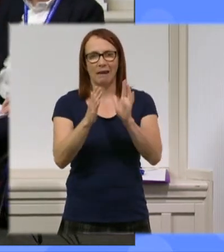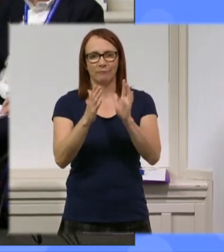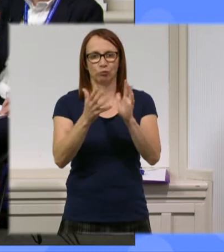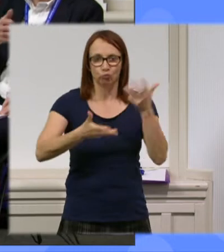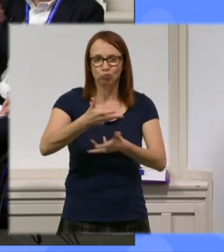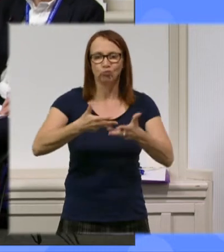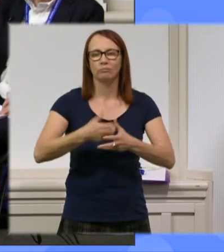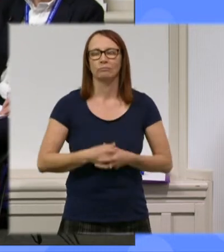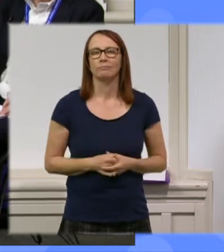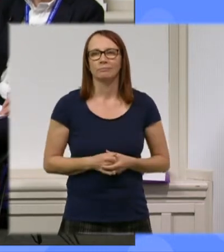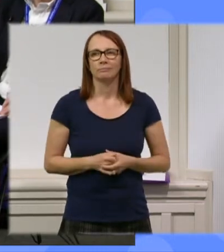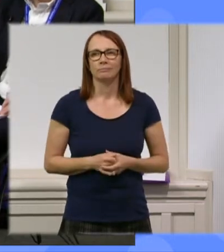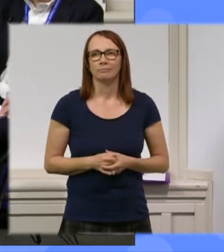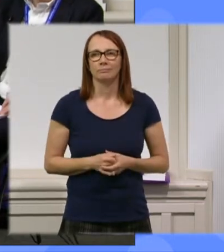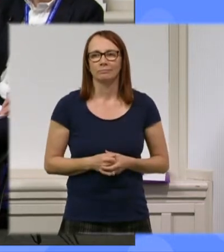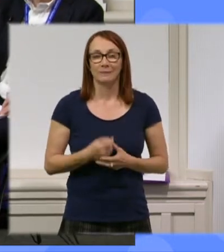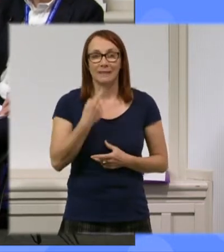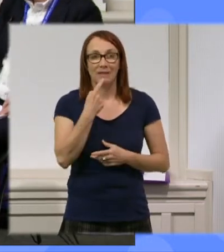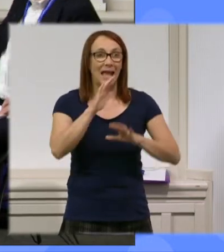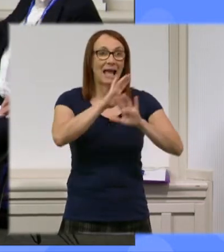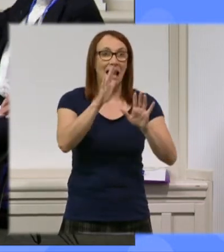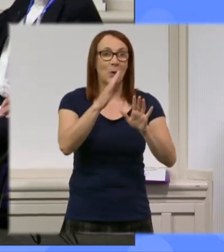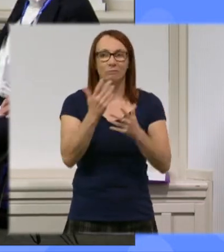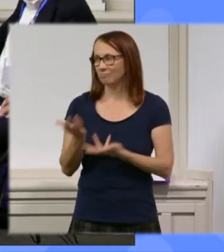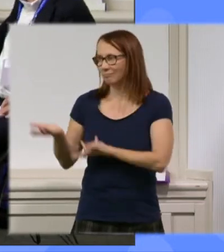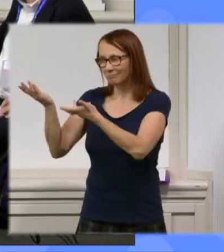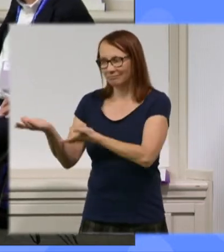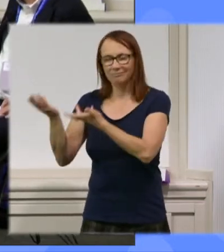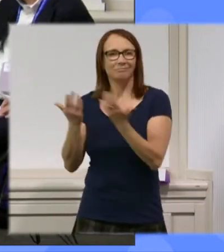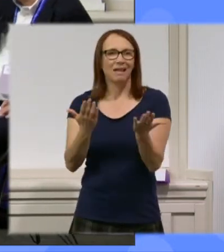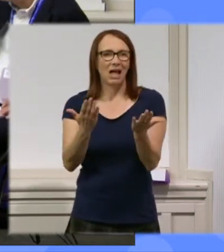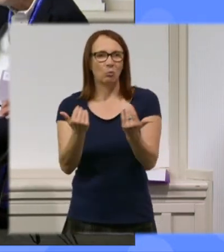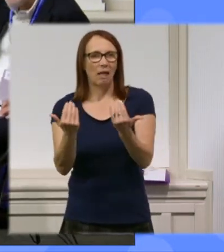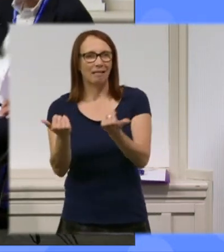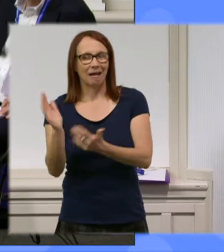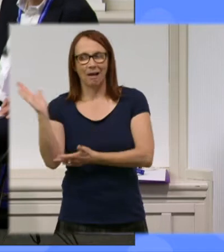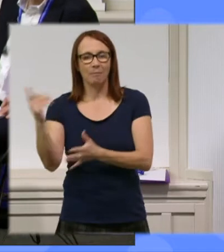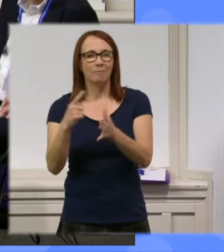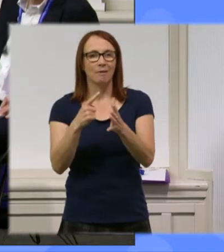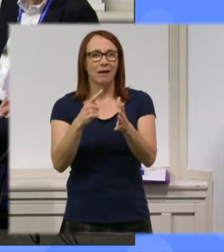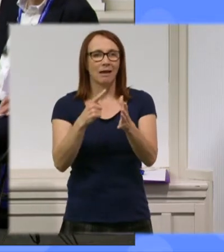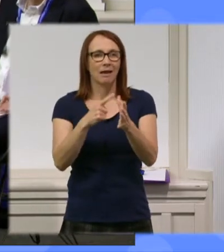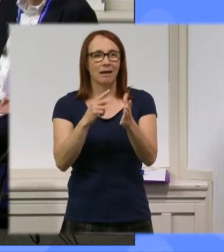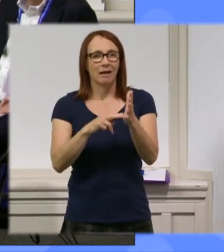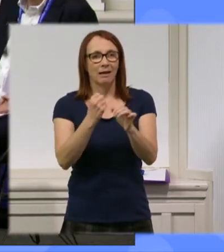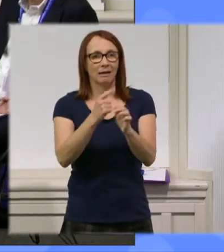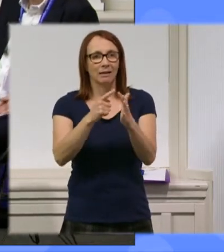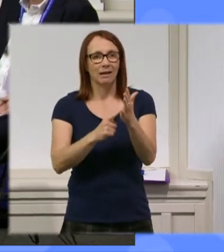first of all having said good morning and welcome to you all let me welcome our guests we've got Angela constants on the far side who is